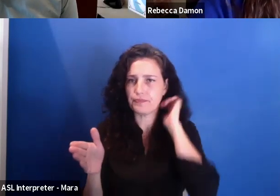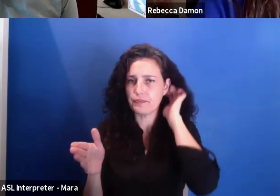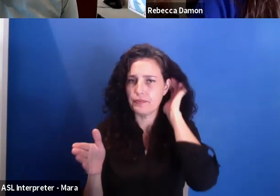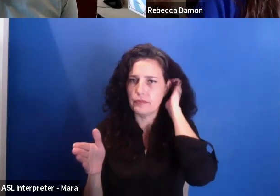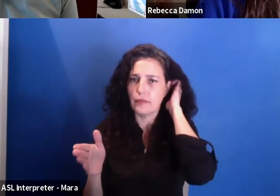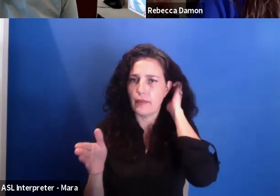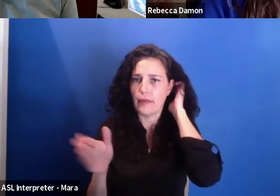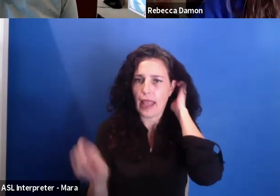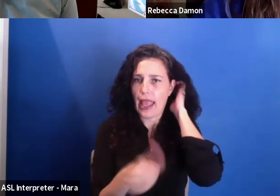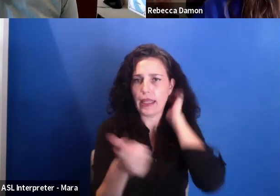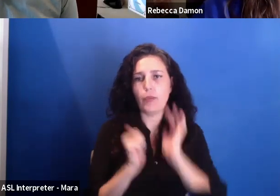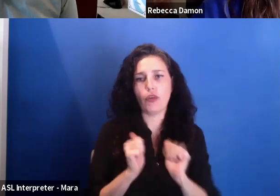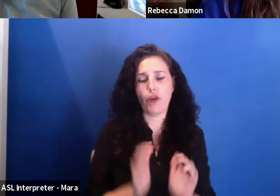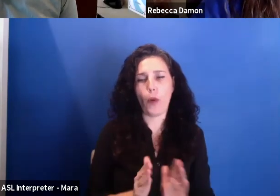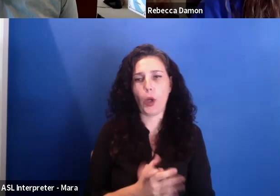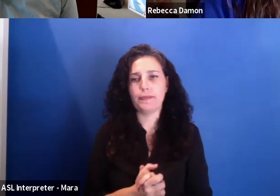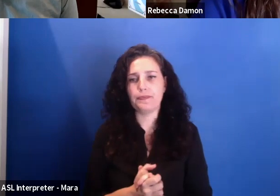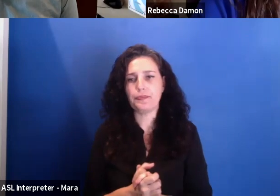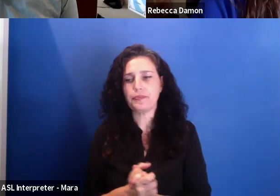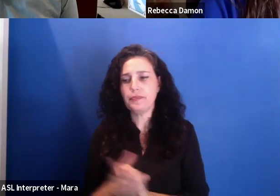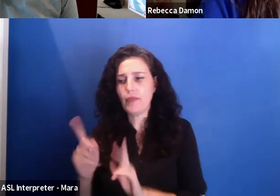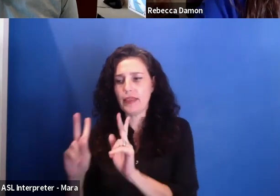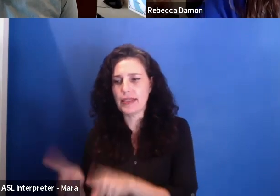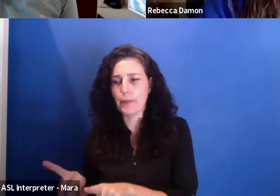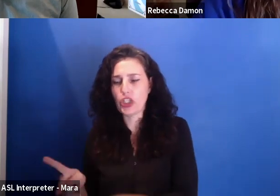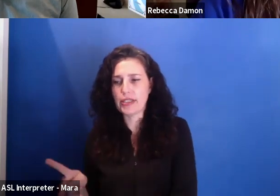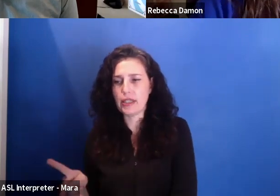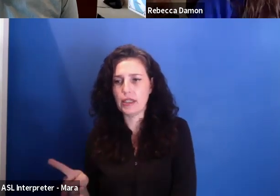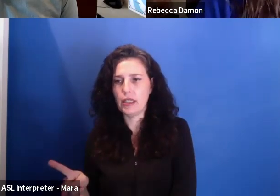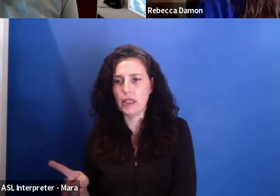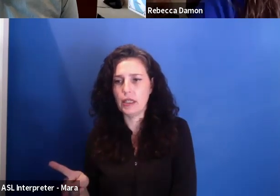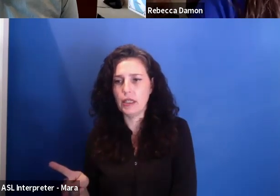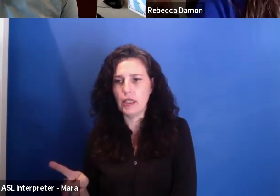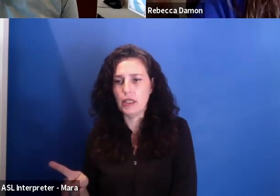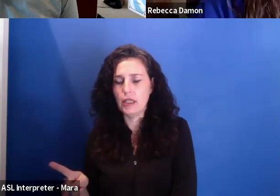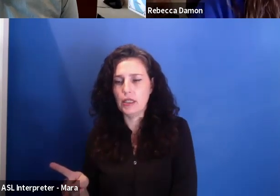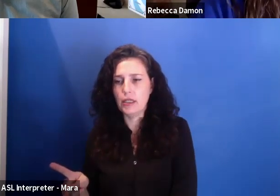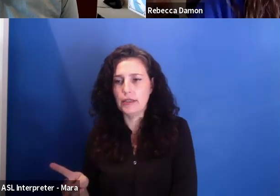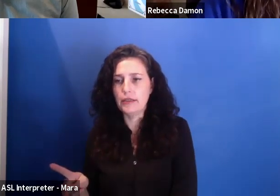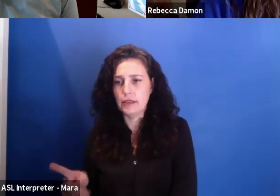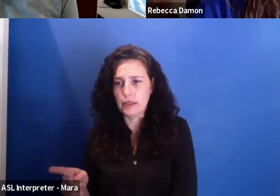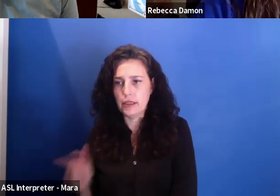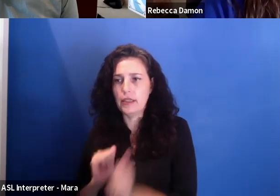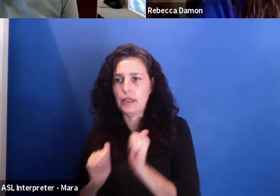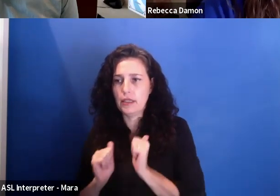So they were given this to sign, "Performer understands that performing service may involve certain risks.